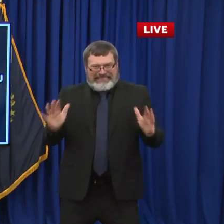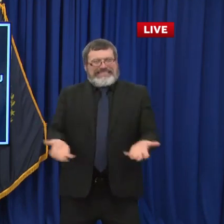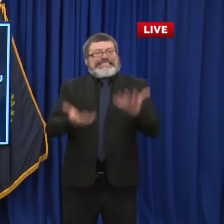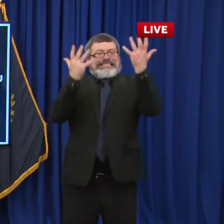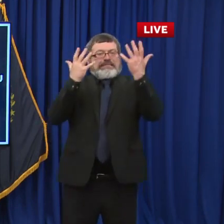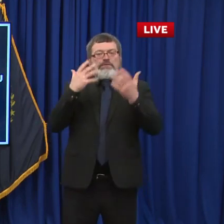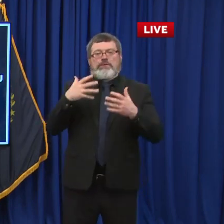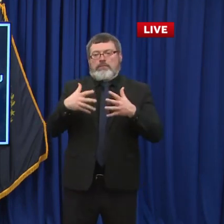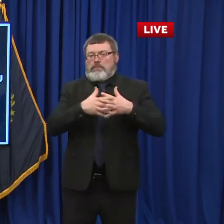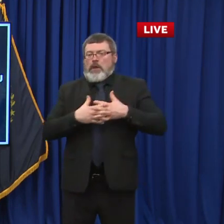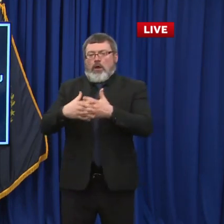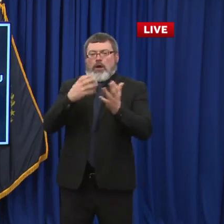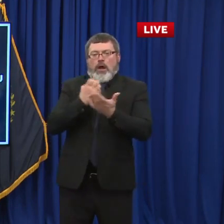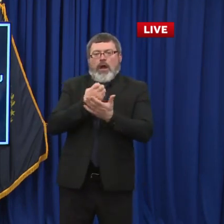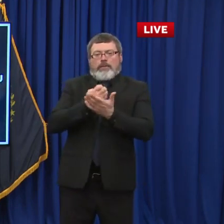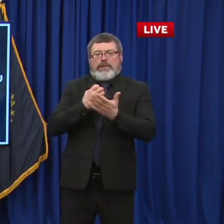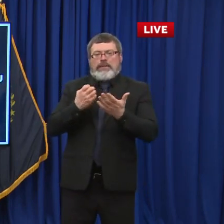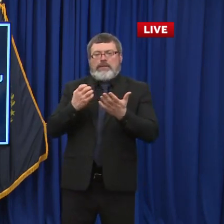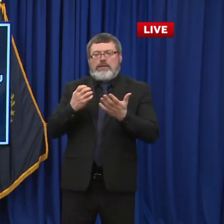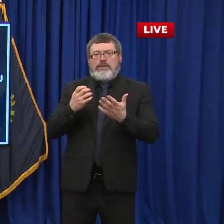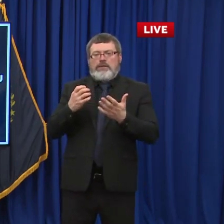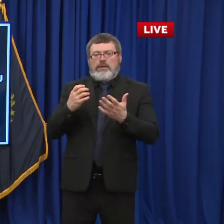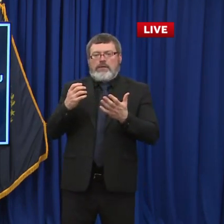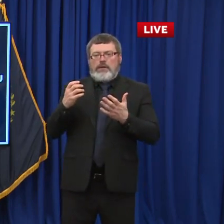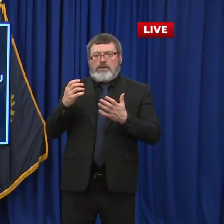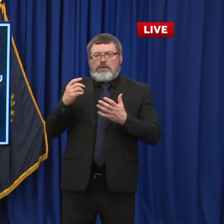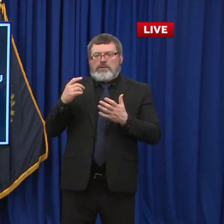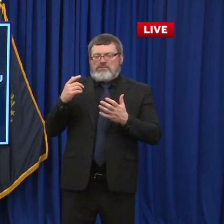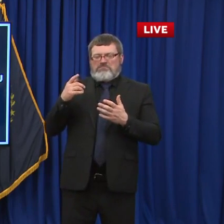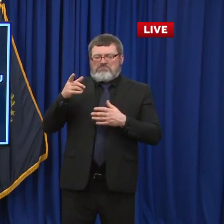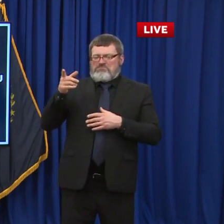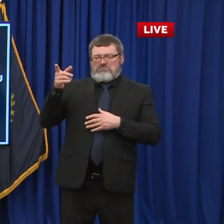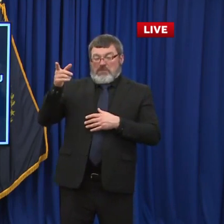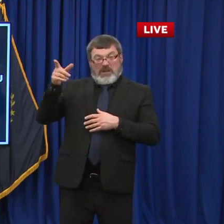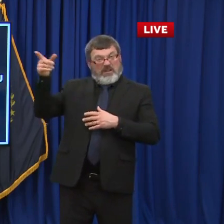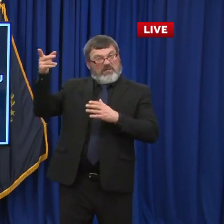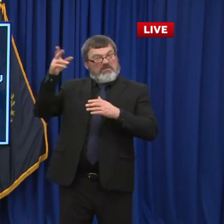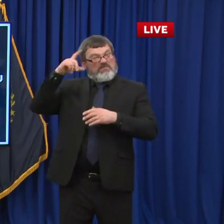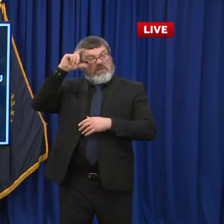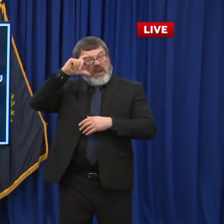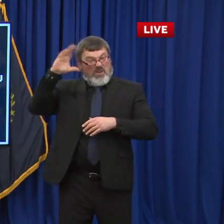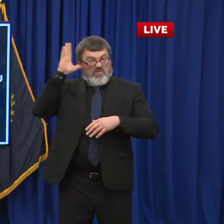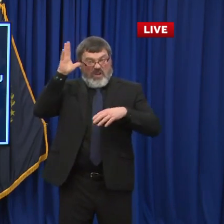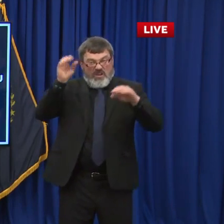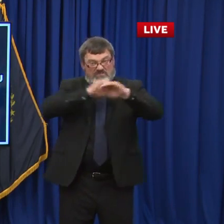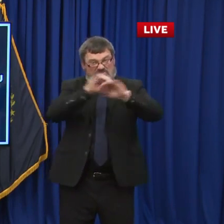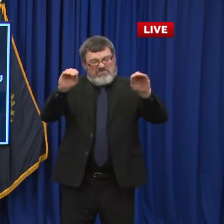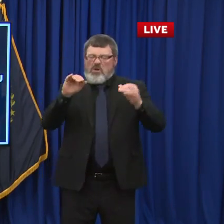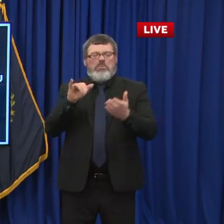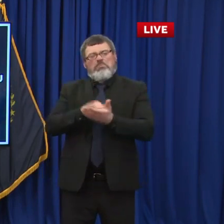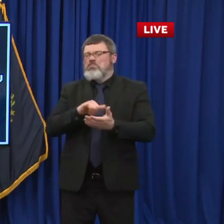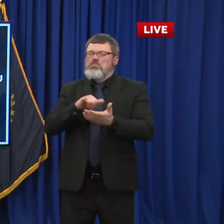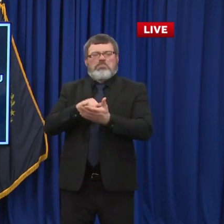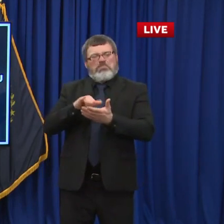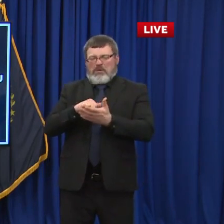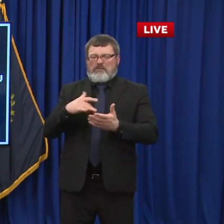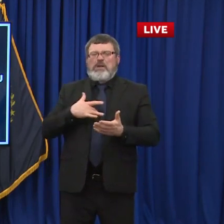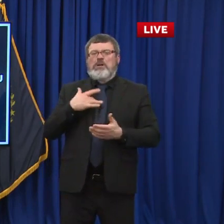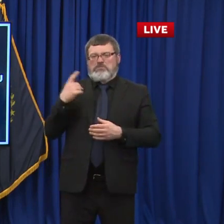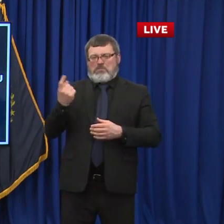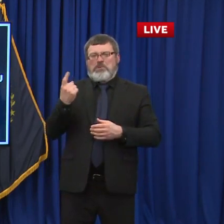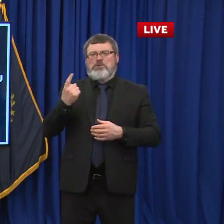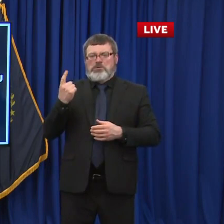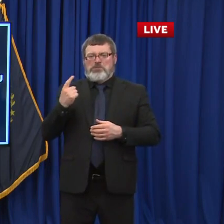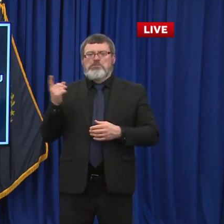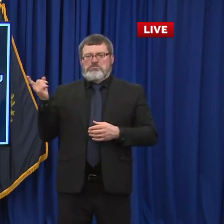WE’RE IN VERY GOOD SHAPE AND WE CAN MANAGE EVEN IF NOTHING WERE TO COME BUT THE FACT IS SOMETHING IS GOING TO COME AND IT’S SOMETHING THAT WE CAN USE AND MAKE SURE THAT WE JUST